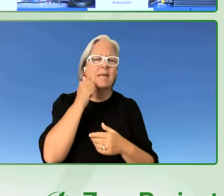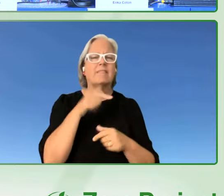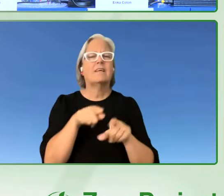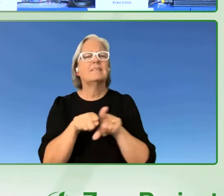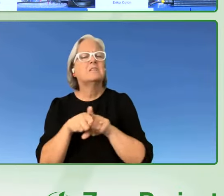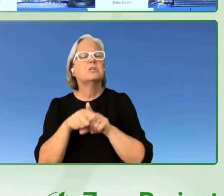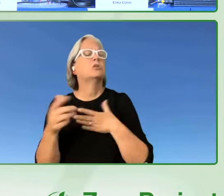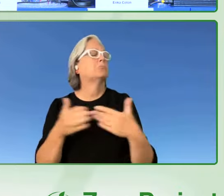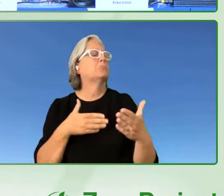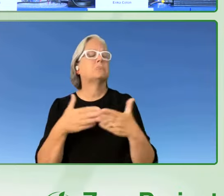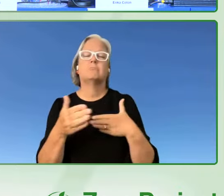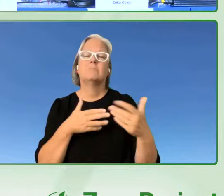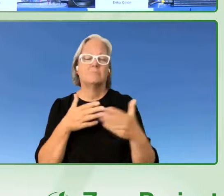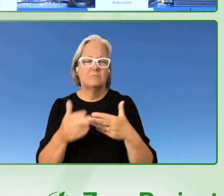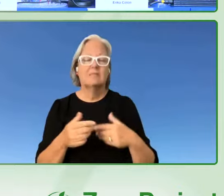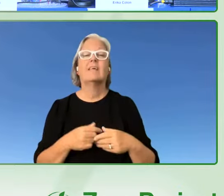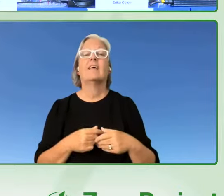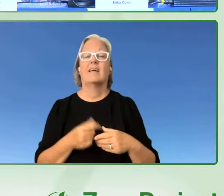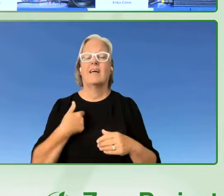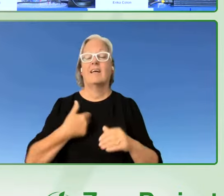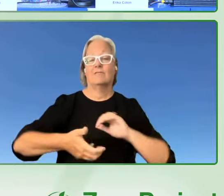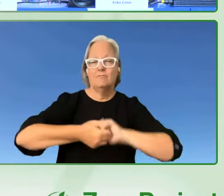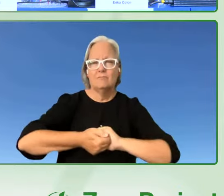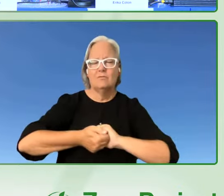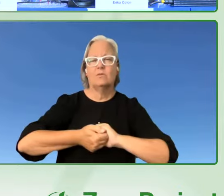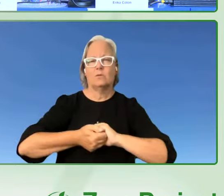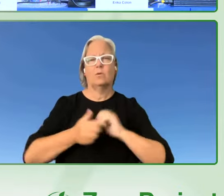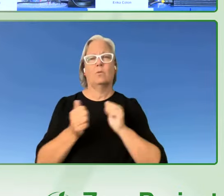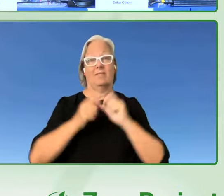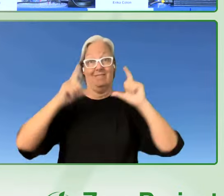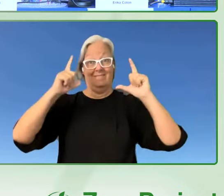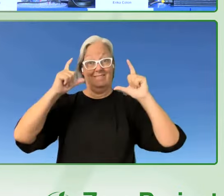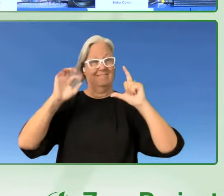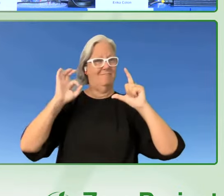We are planning to grow this.